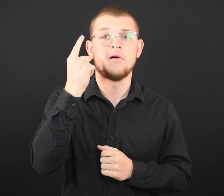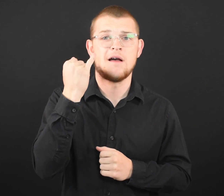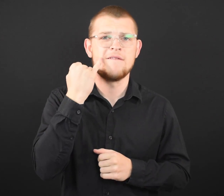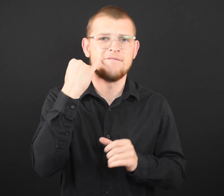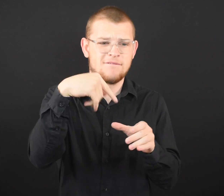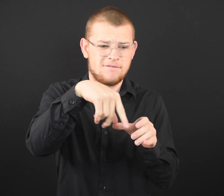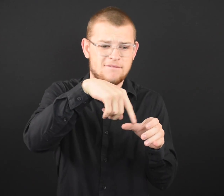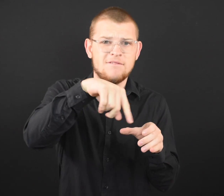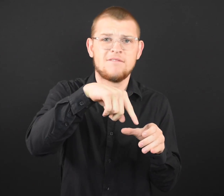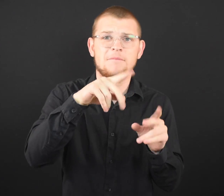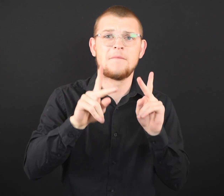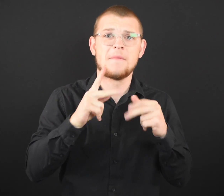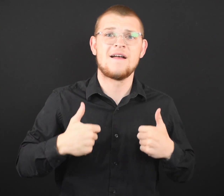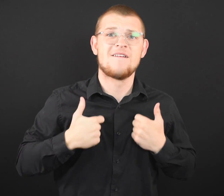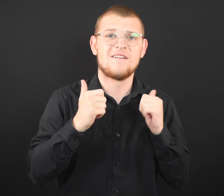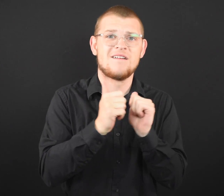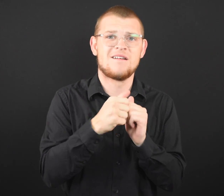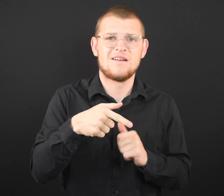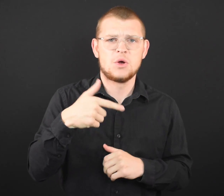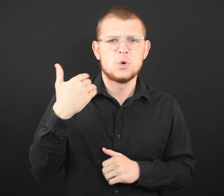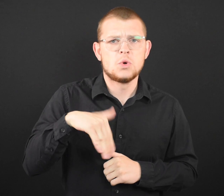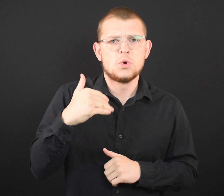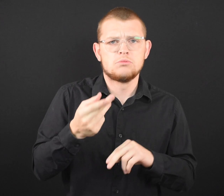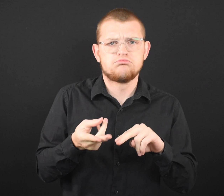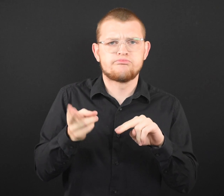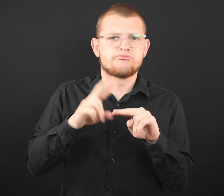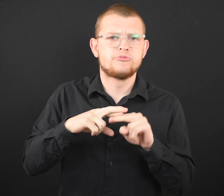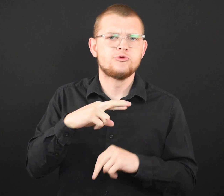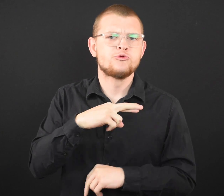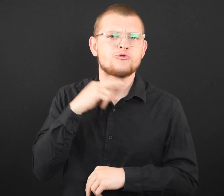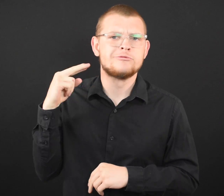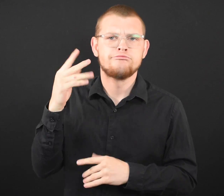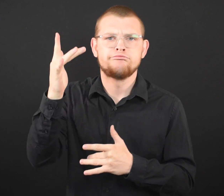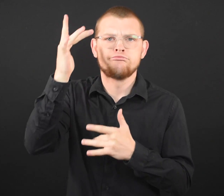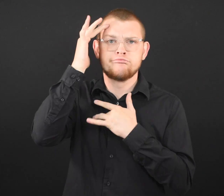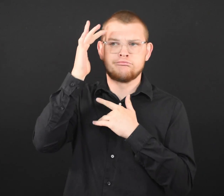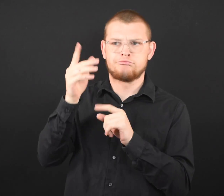without masks, unless any of those people or anyone they live with has an increased